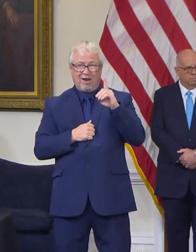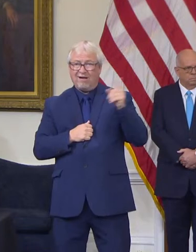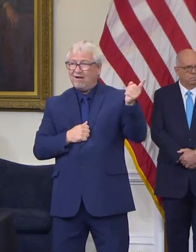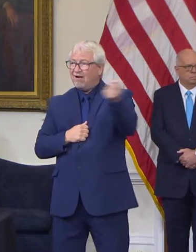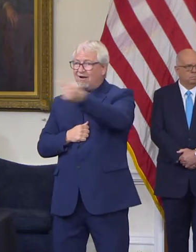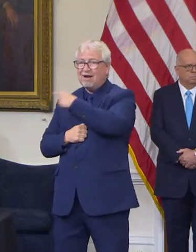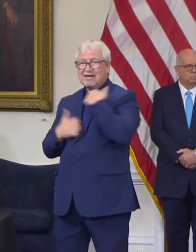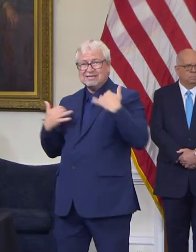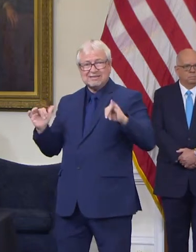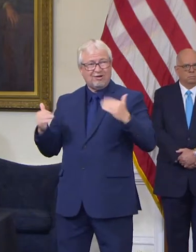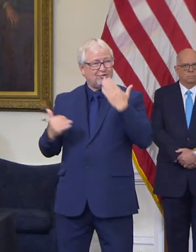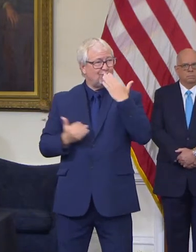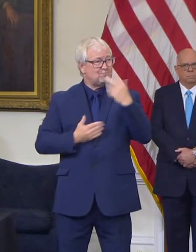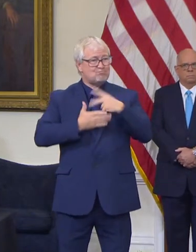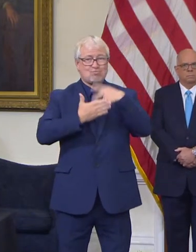Marylanders unquestionably are on the go.